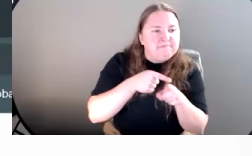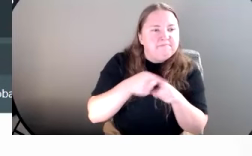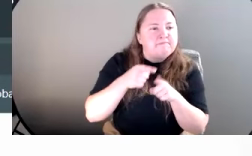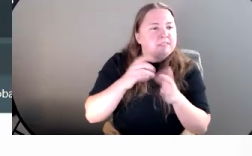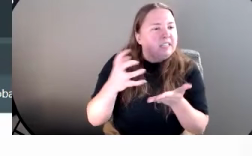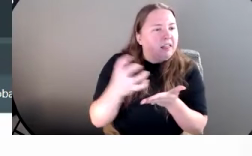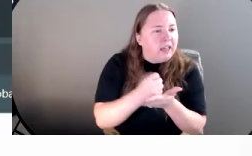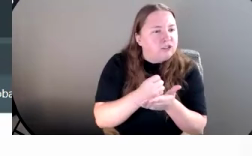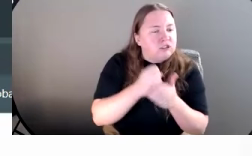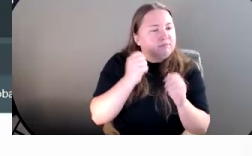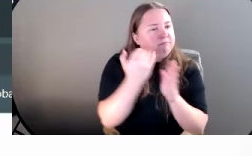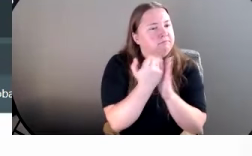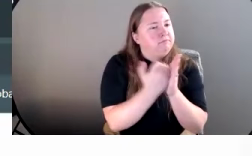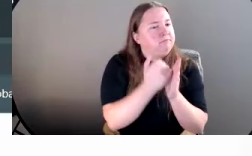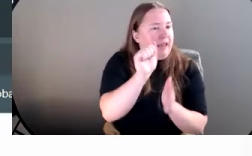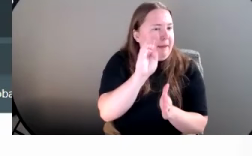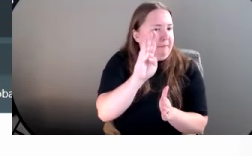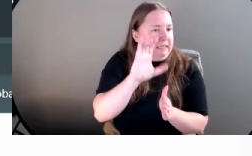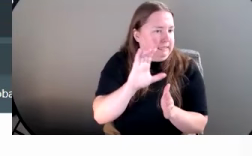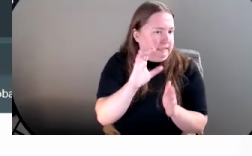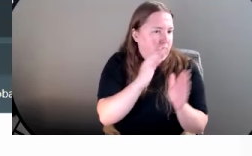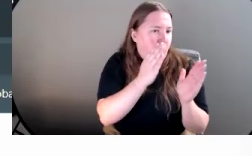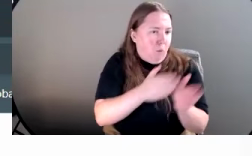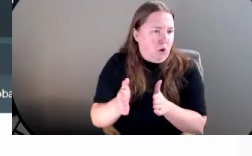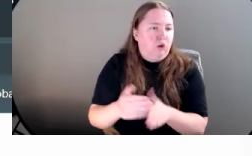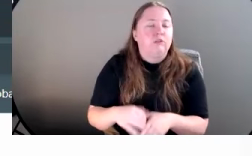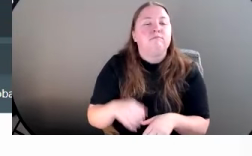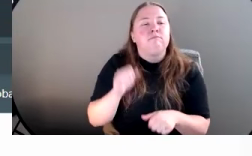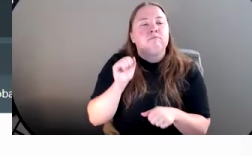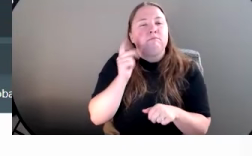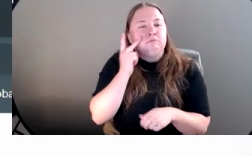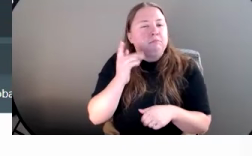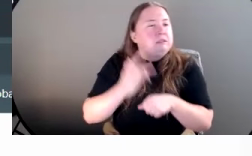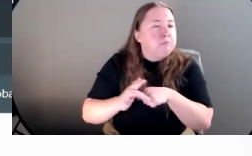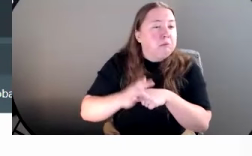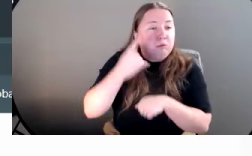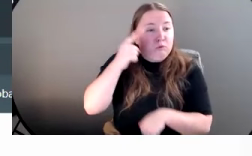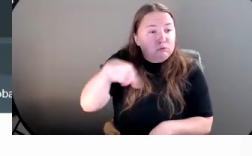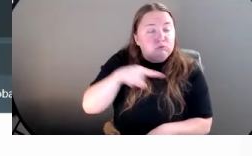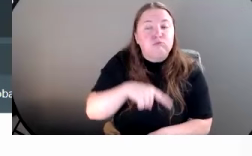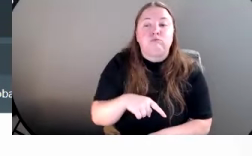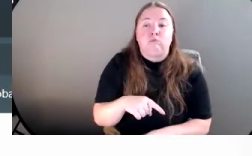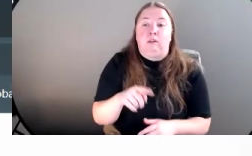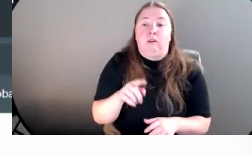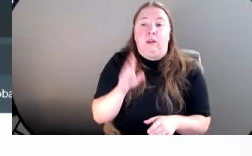in alphabetical order just to kind of see what's available for you. They also do match those CIDs.